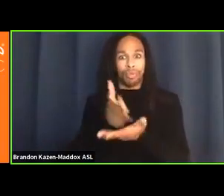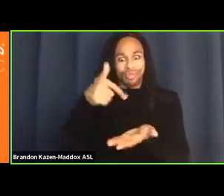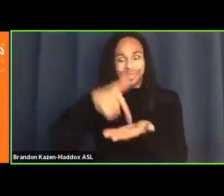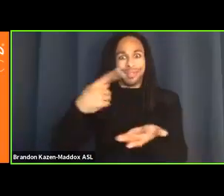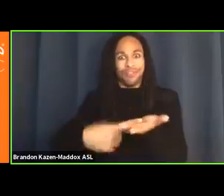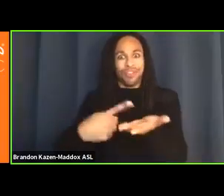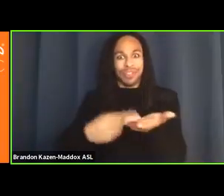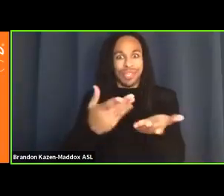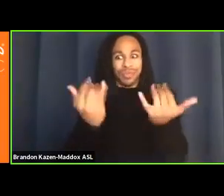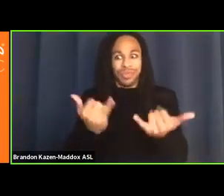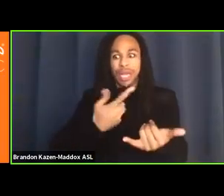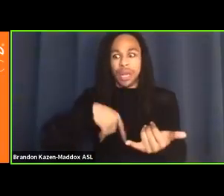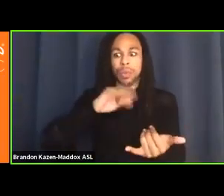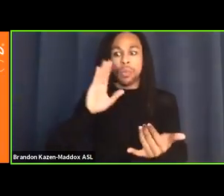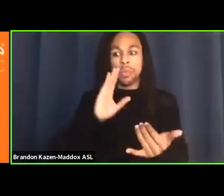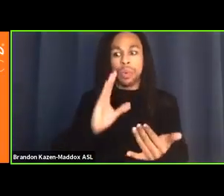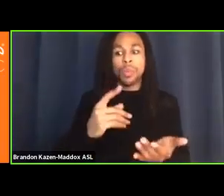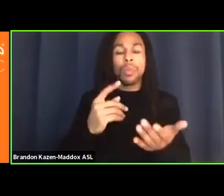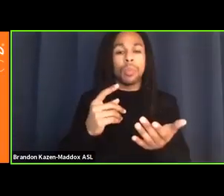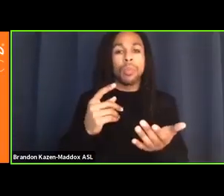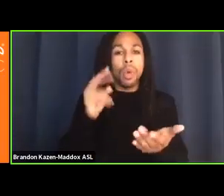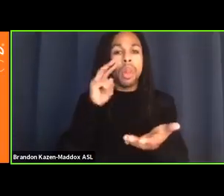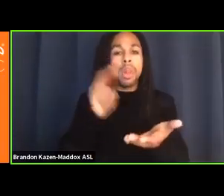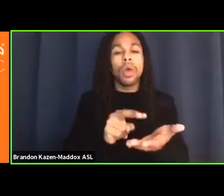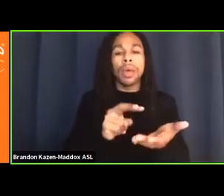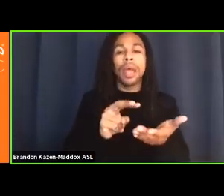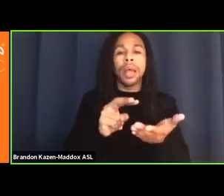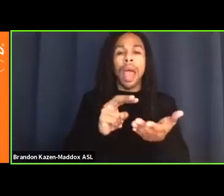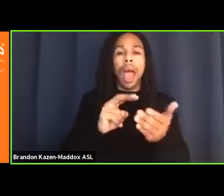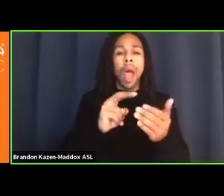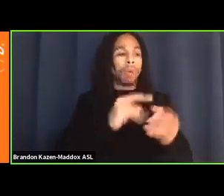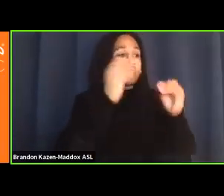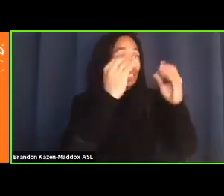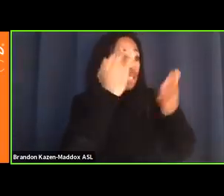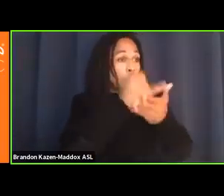remain at the forefront of our recovery efforts is very, very important.